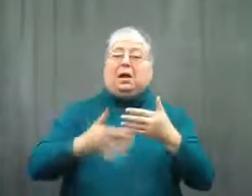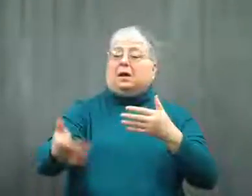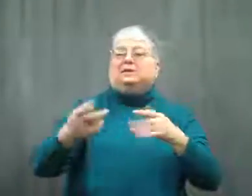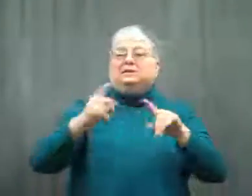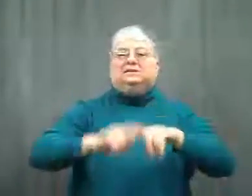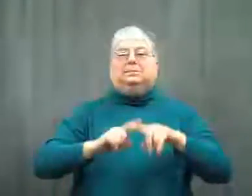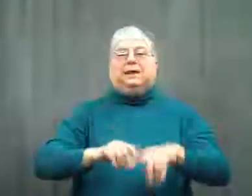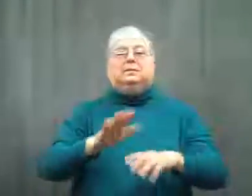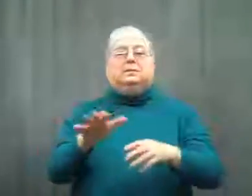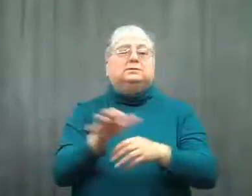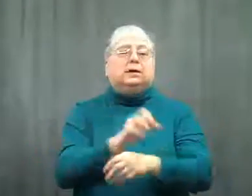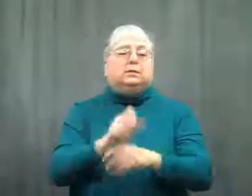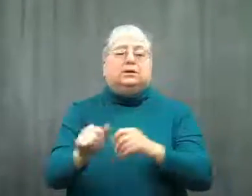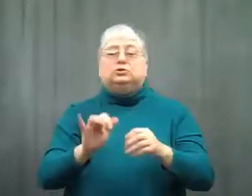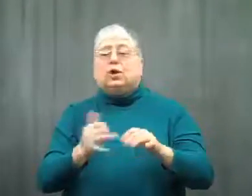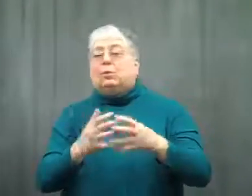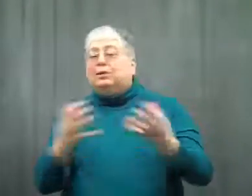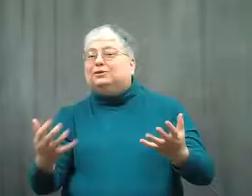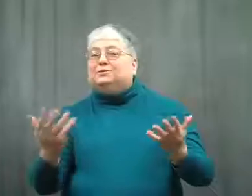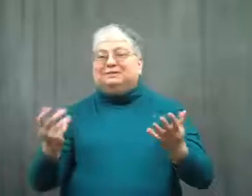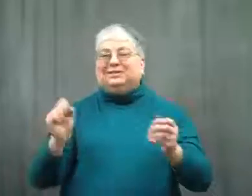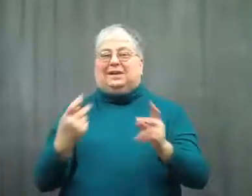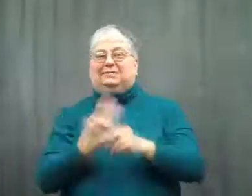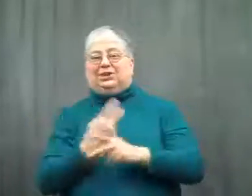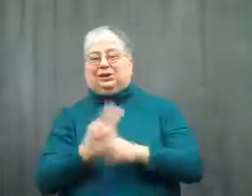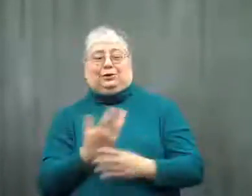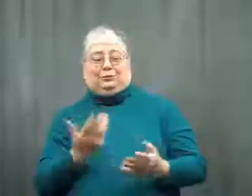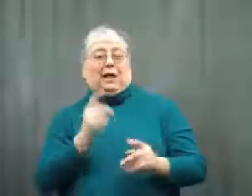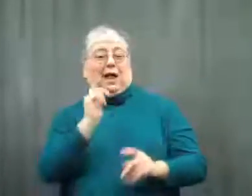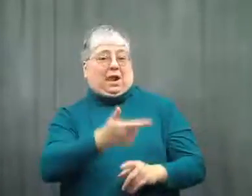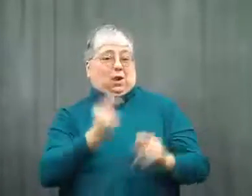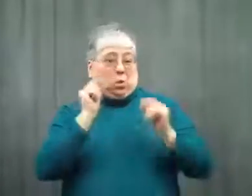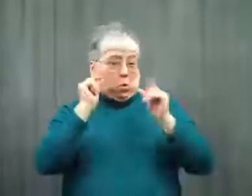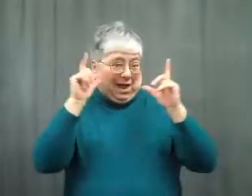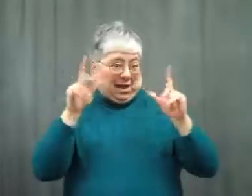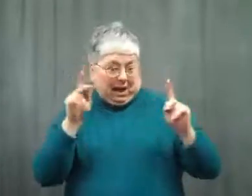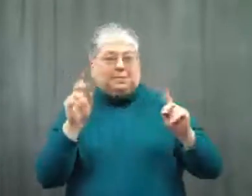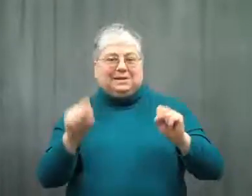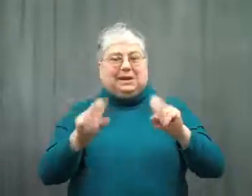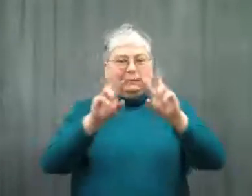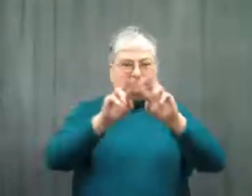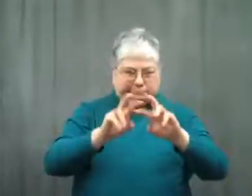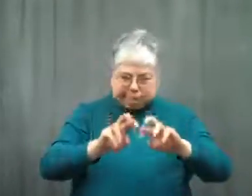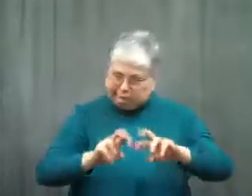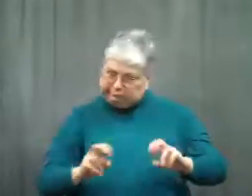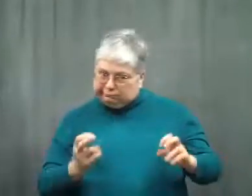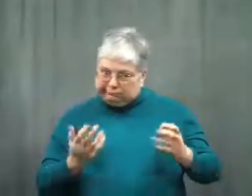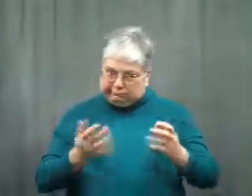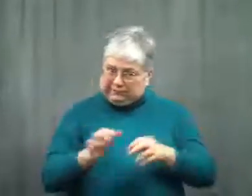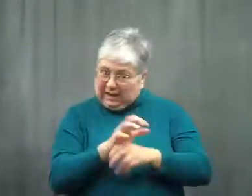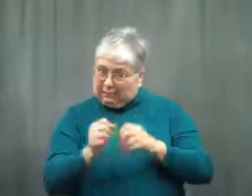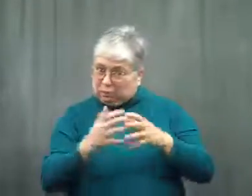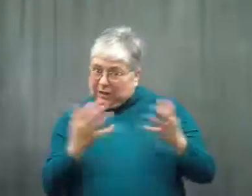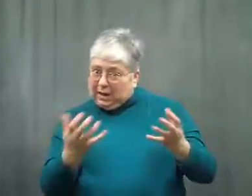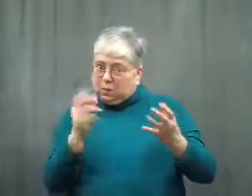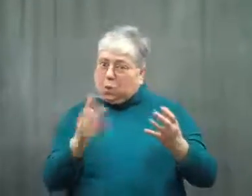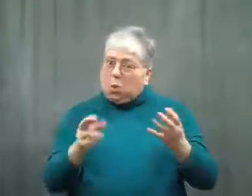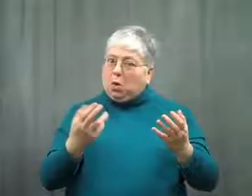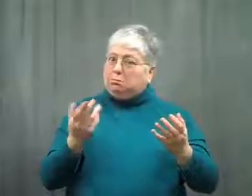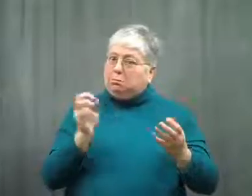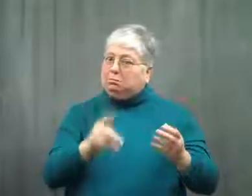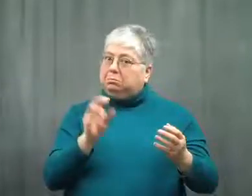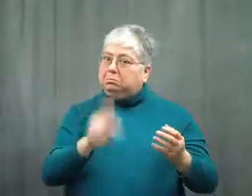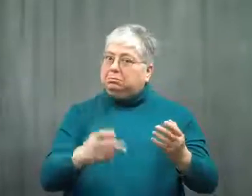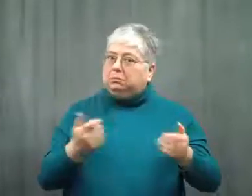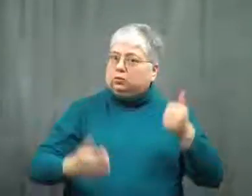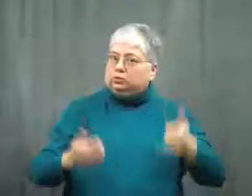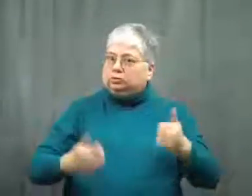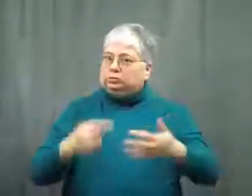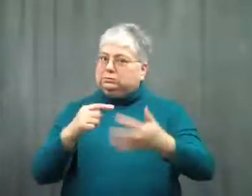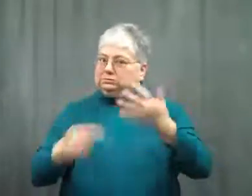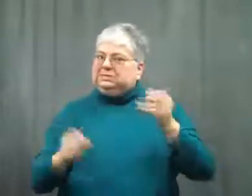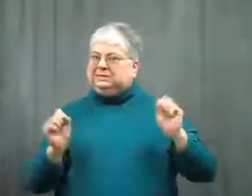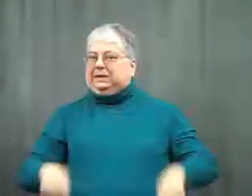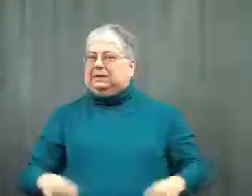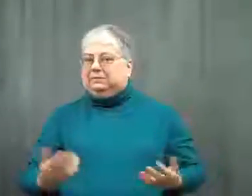After that, the amount of damage can be assessed, especially after the patient wakes up.